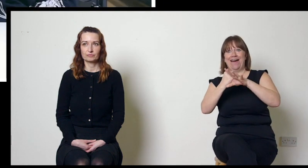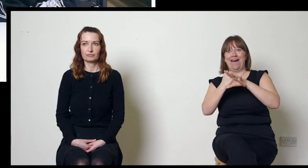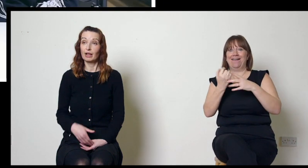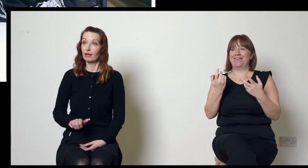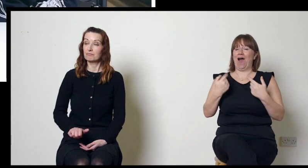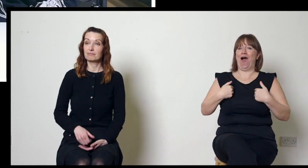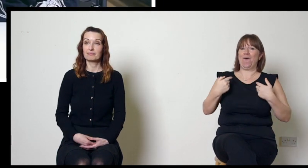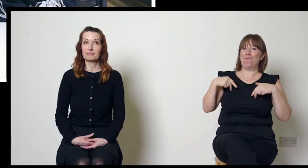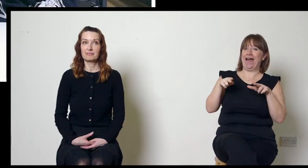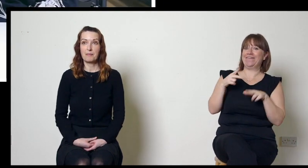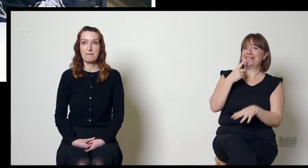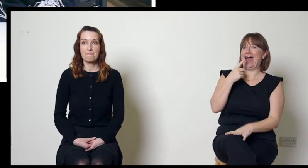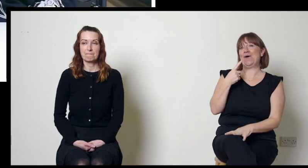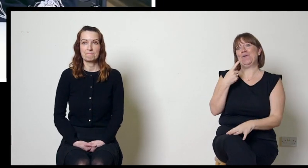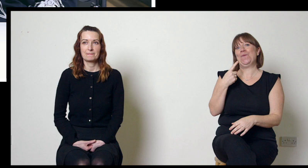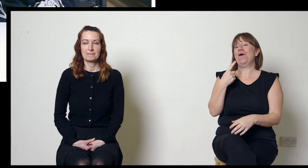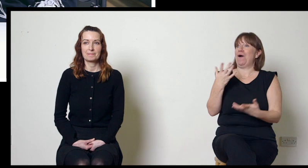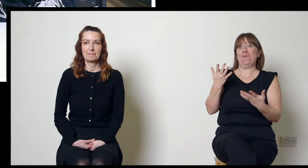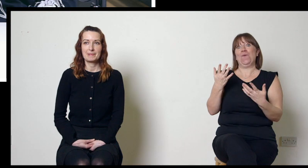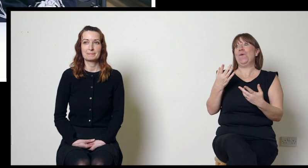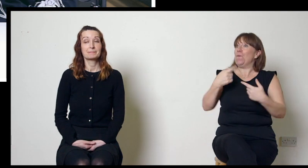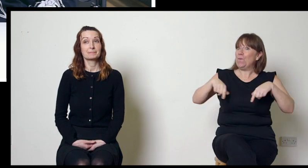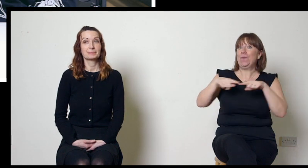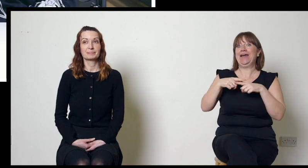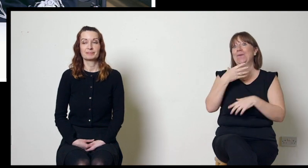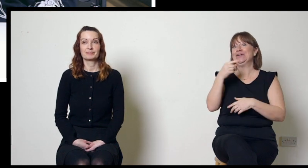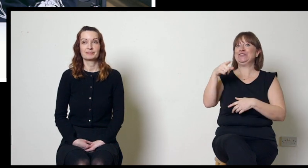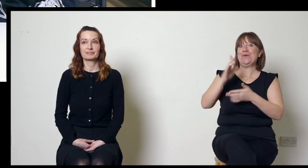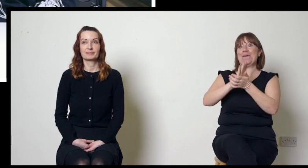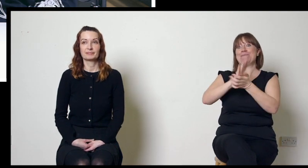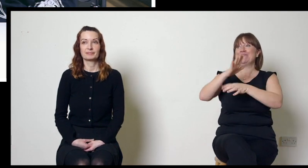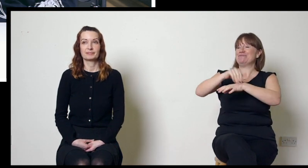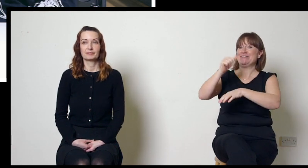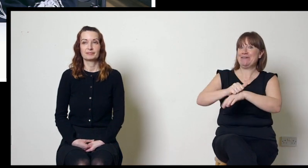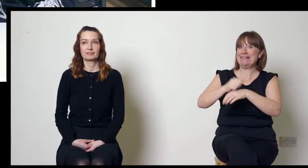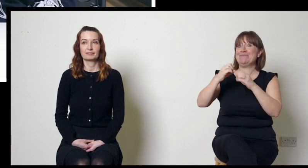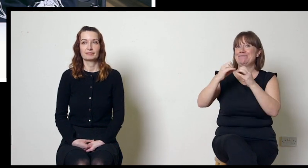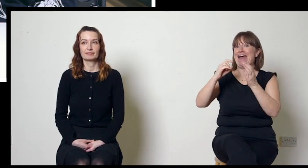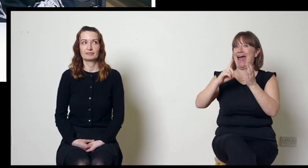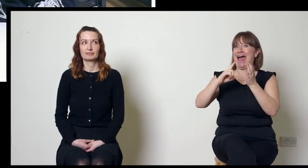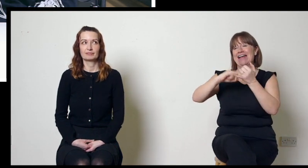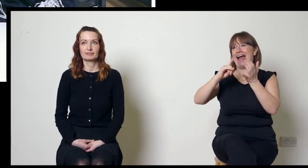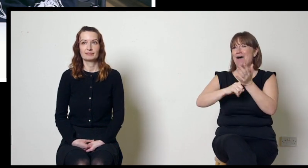Yeah, we did. We Wish You A Merry Christmas in BSL and we had about nine and a half thousand views of that video